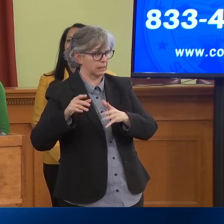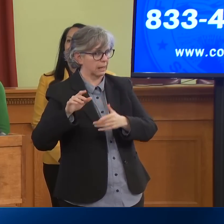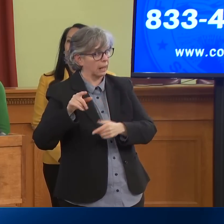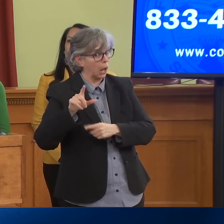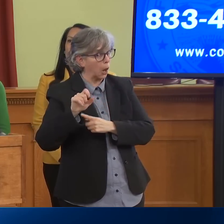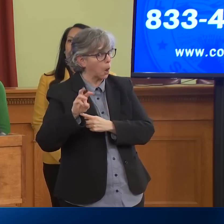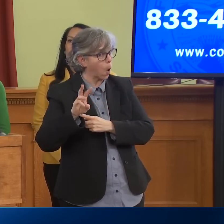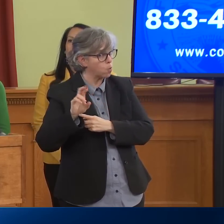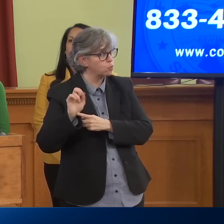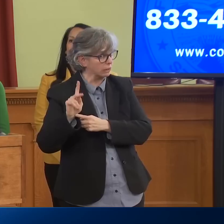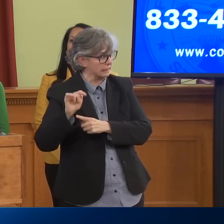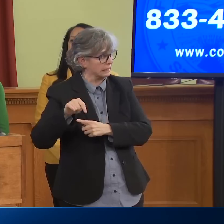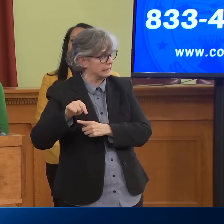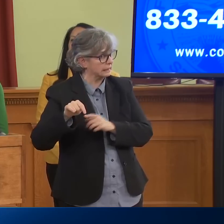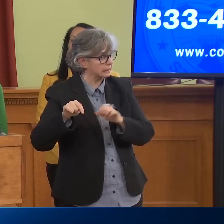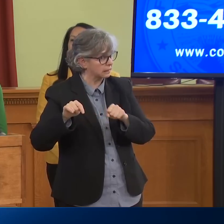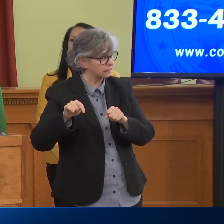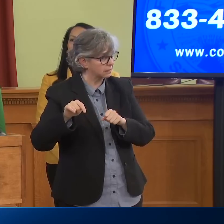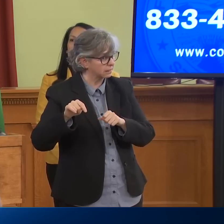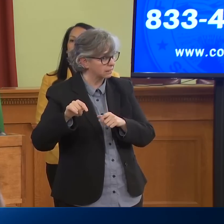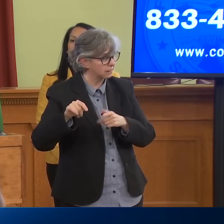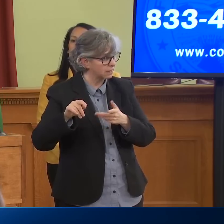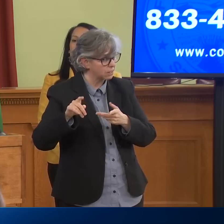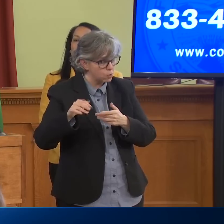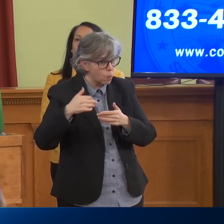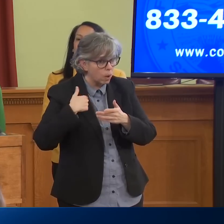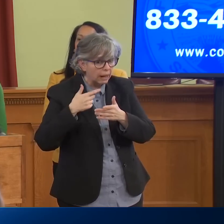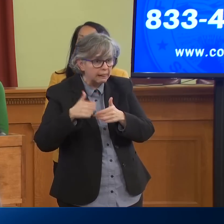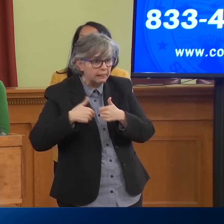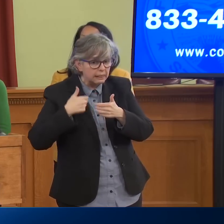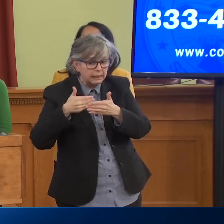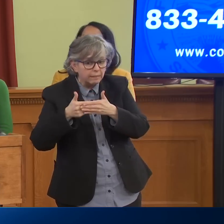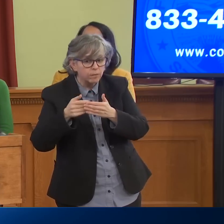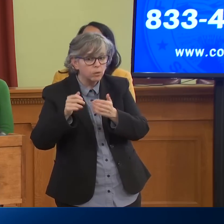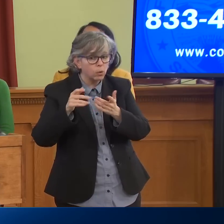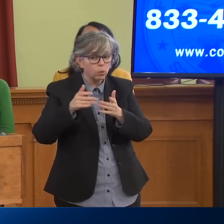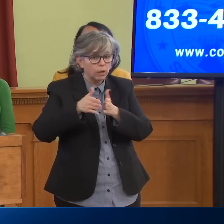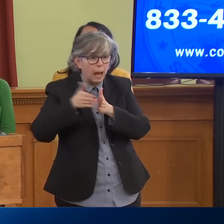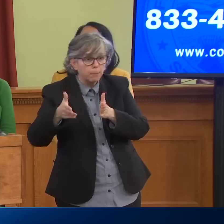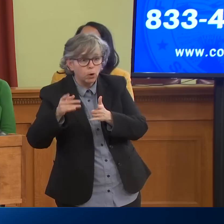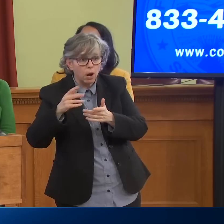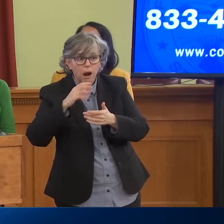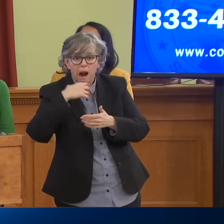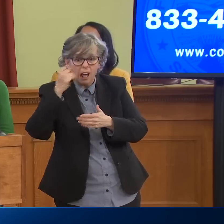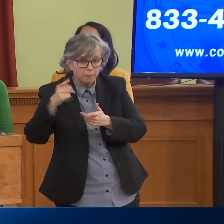RECOMMEND, PARTICULARLY FOR THOSE THAT ARE YOUNGER IN THE LOWER RISK POPULATIONS, IS